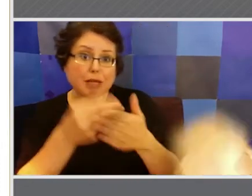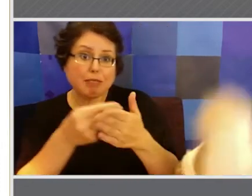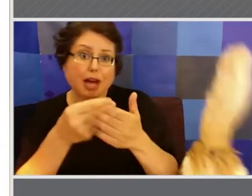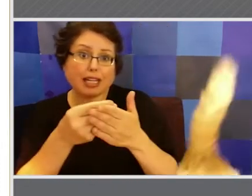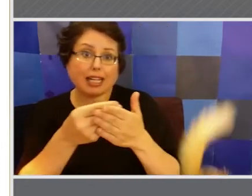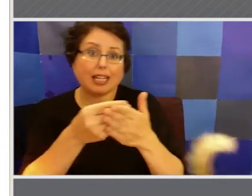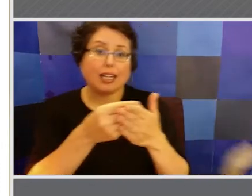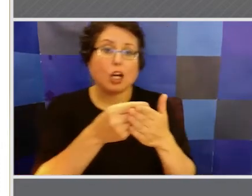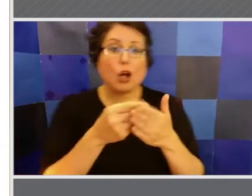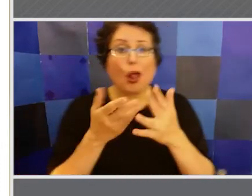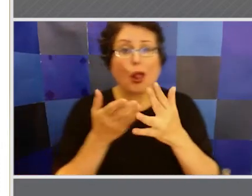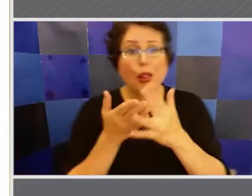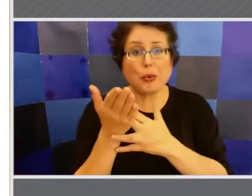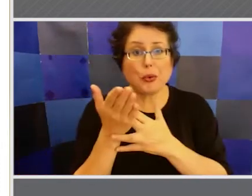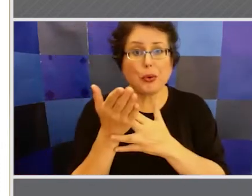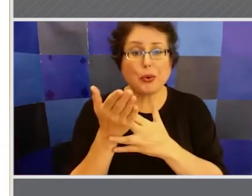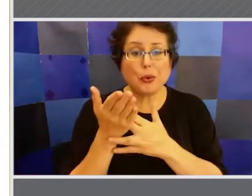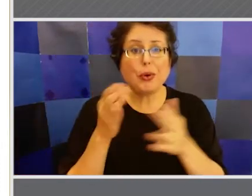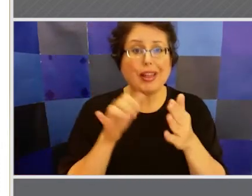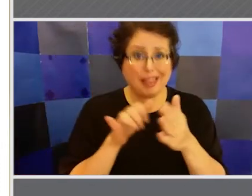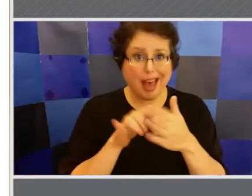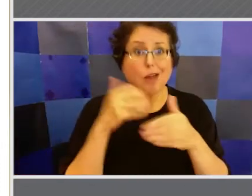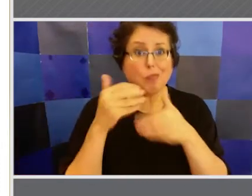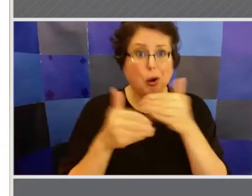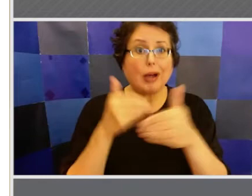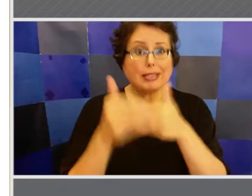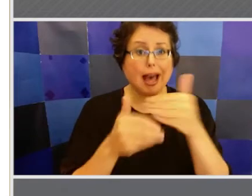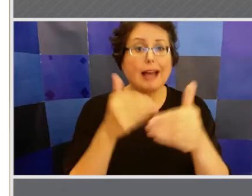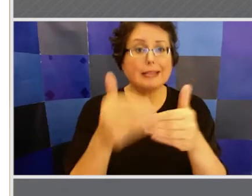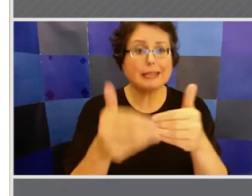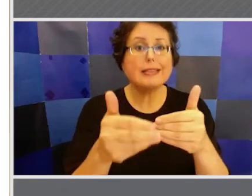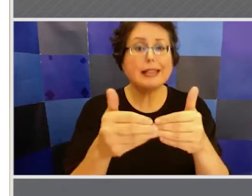the, you know, through this process in general, General generously